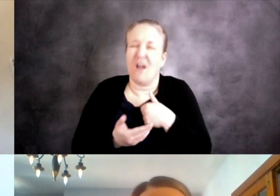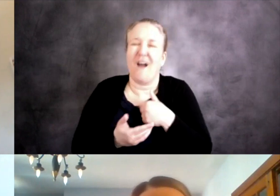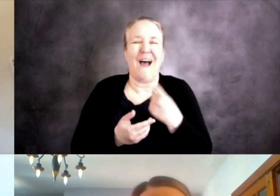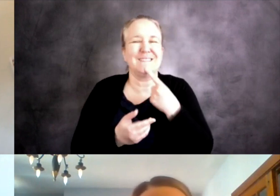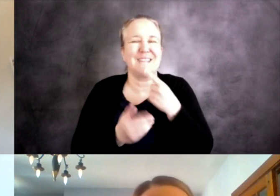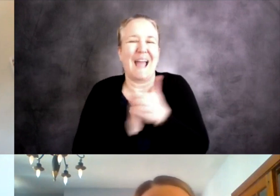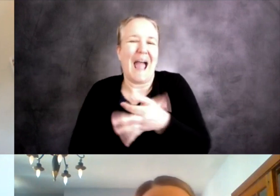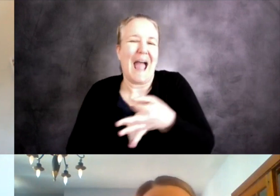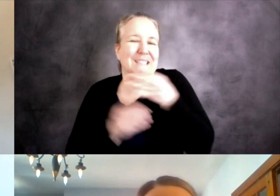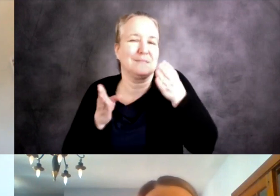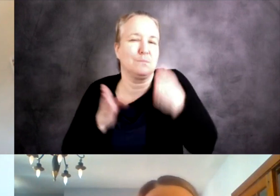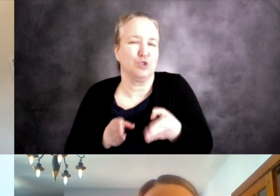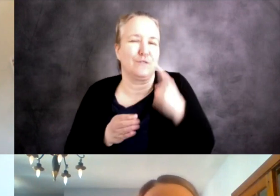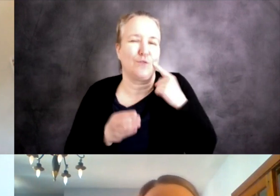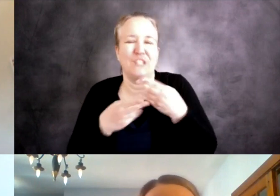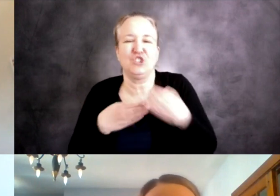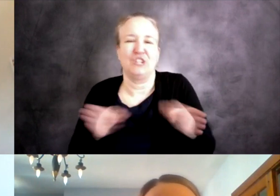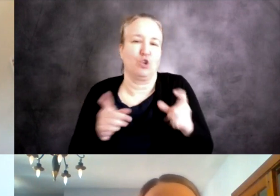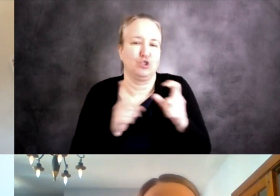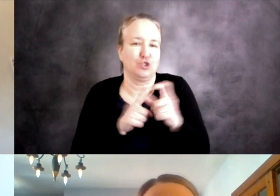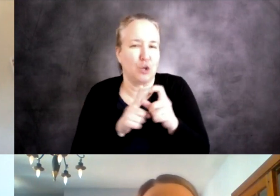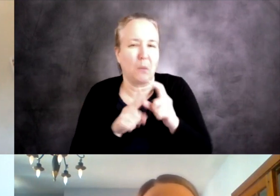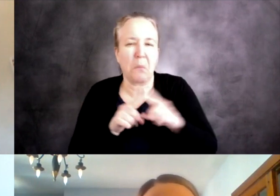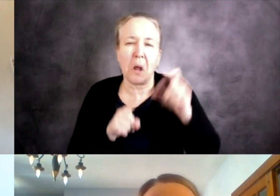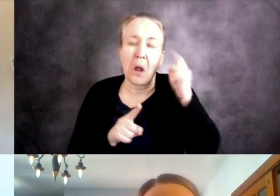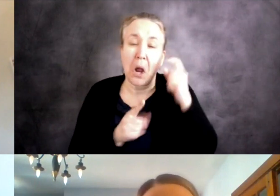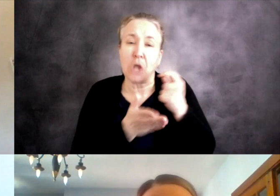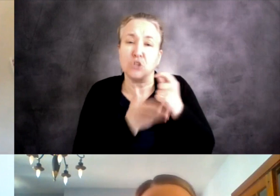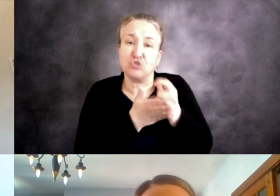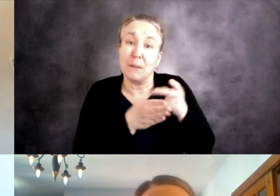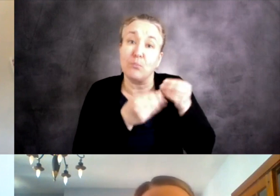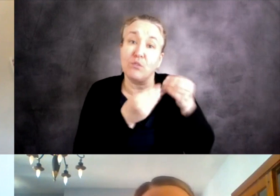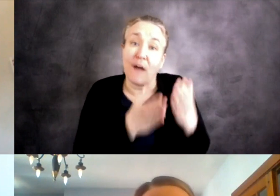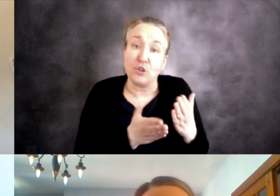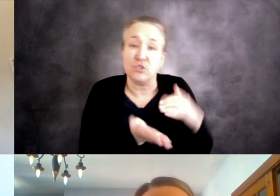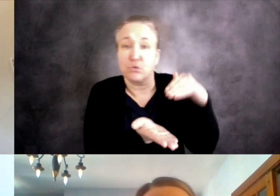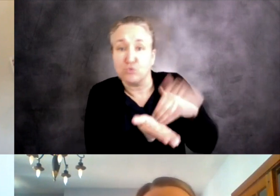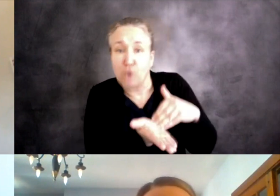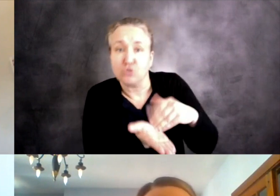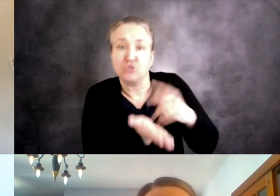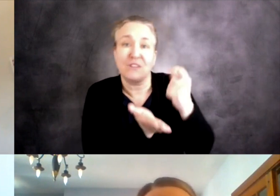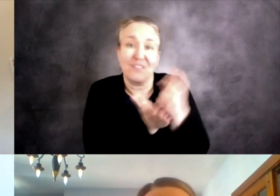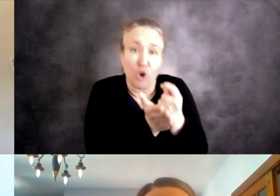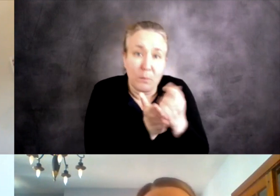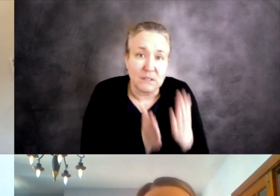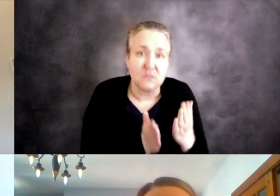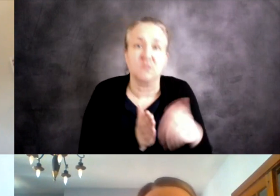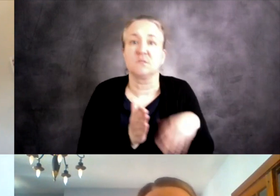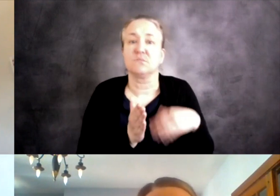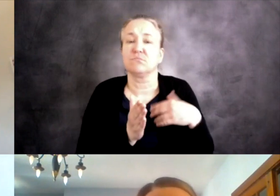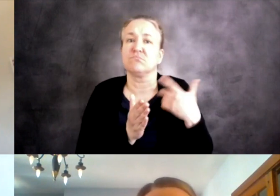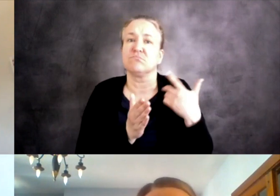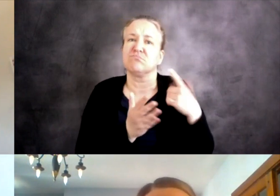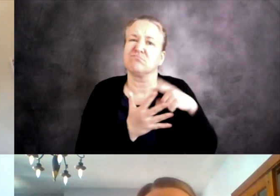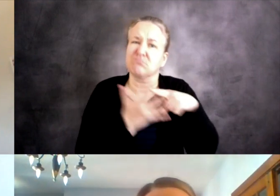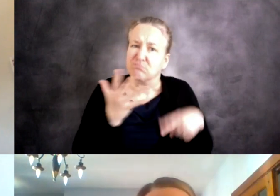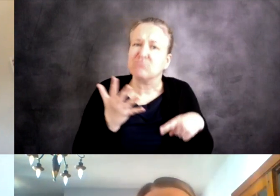a general term but treatment providers, doctors, therapists, um, they... they should have good